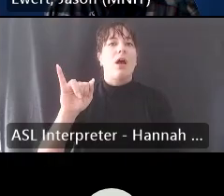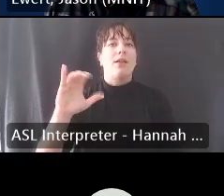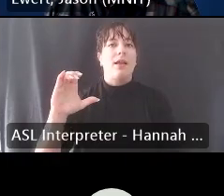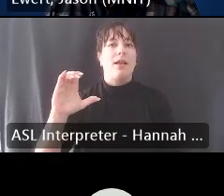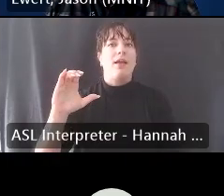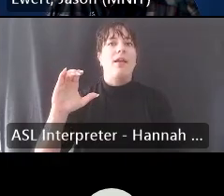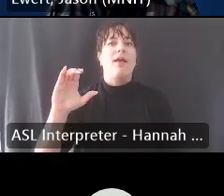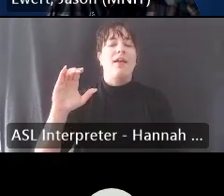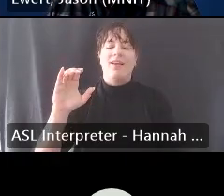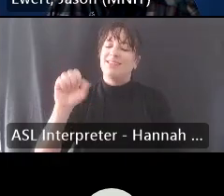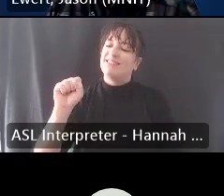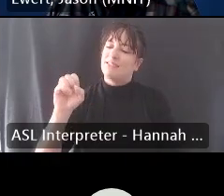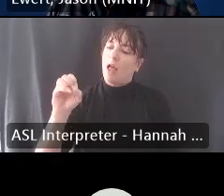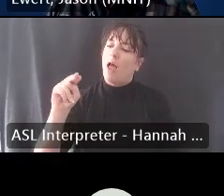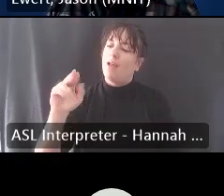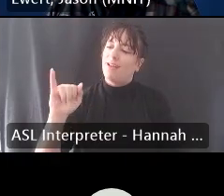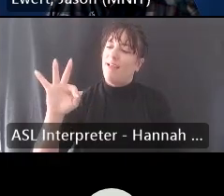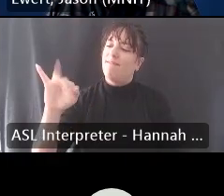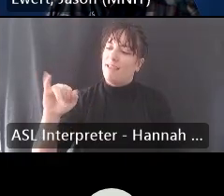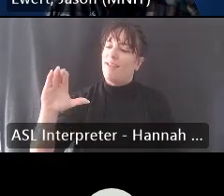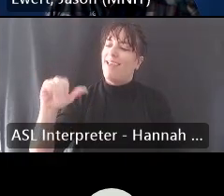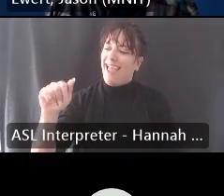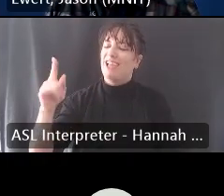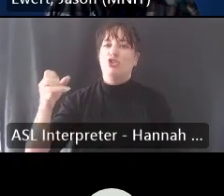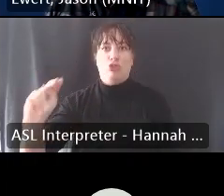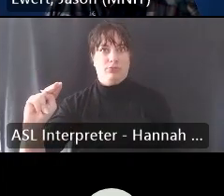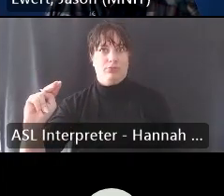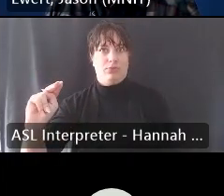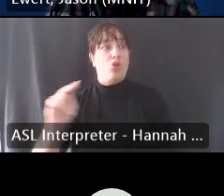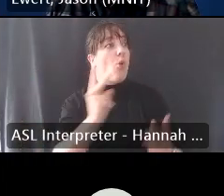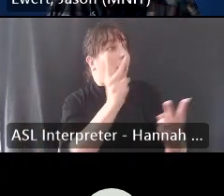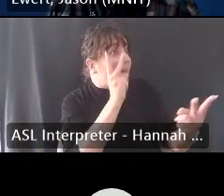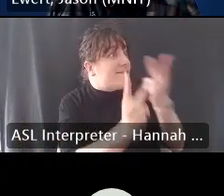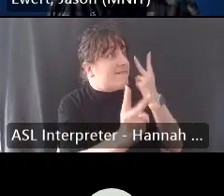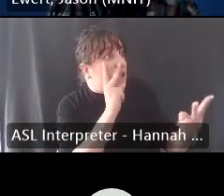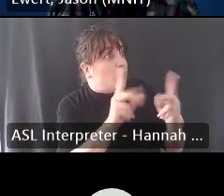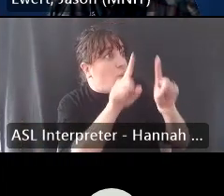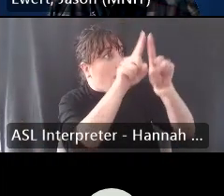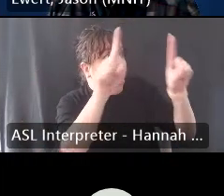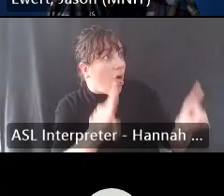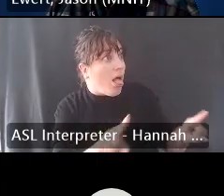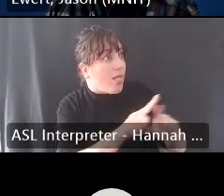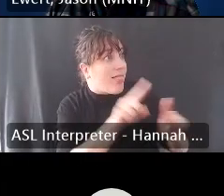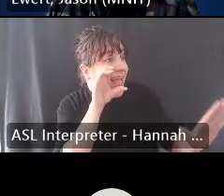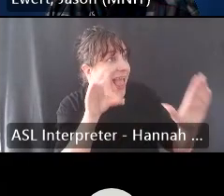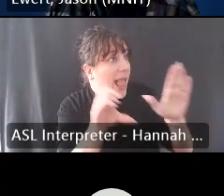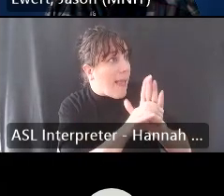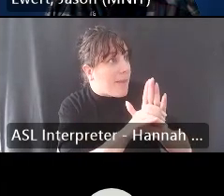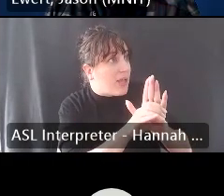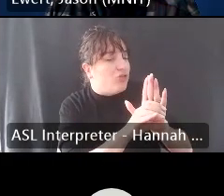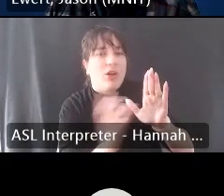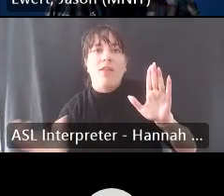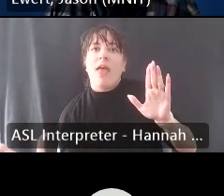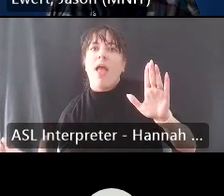And so they used that to help with some of the information that's coming from the Hubble. They also used it recently.